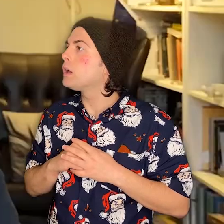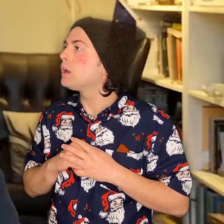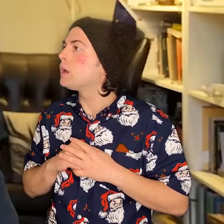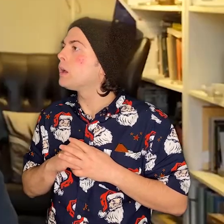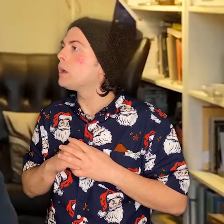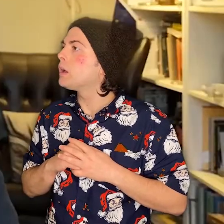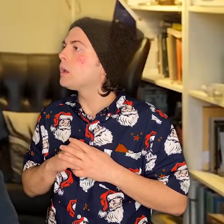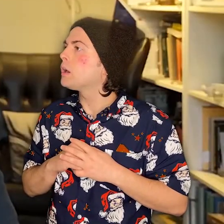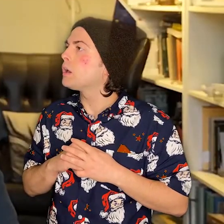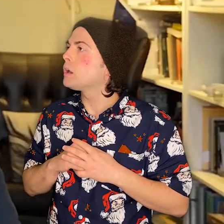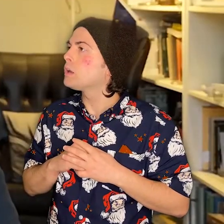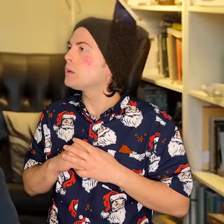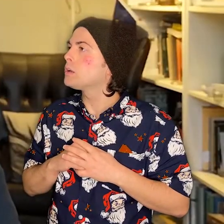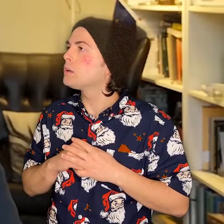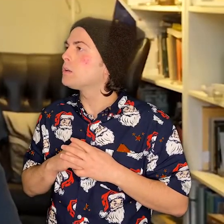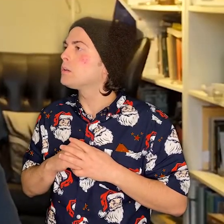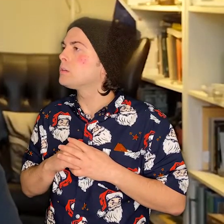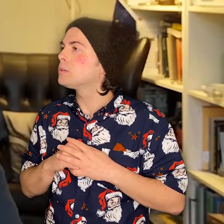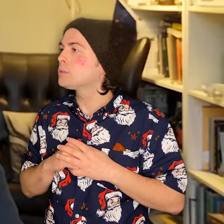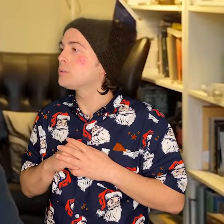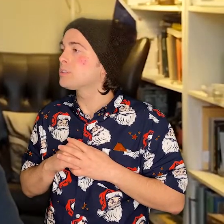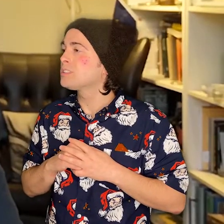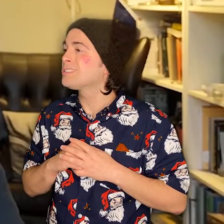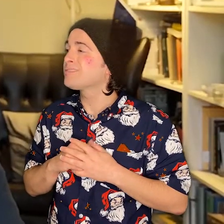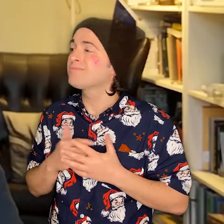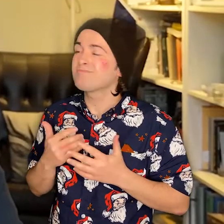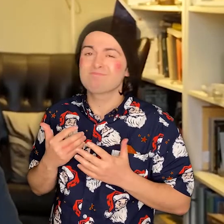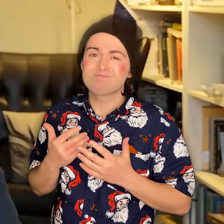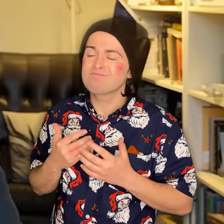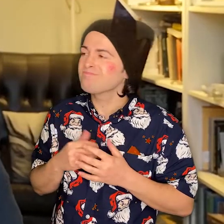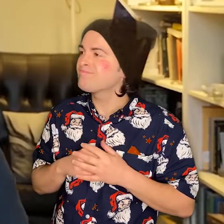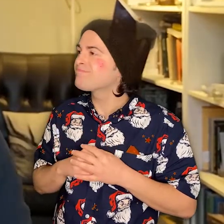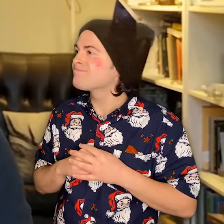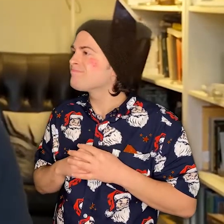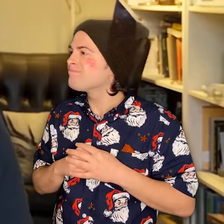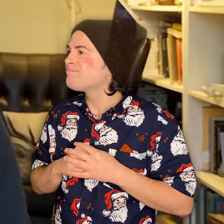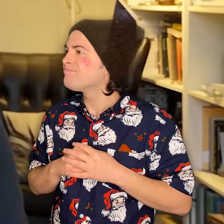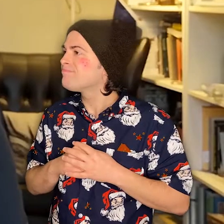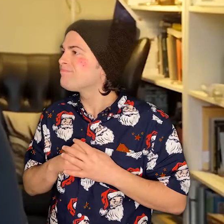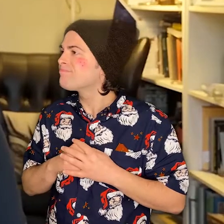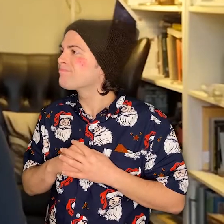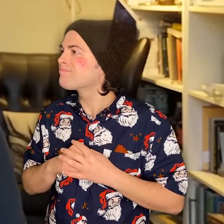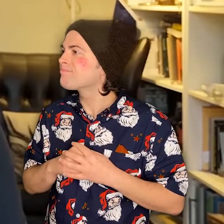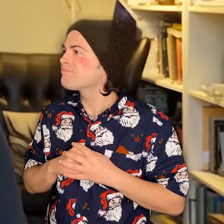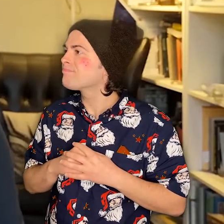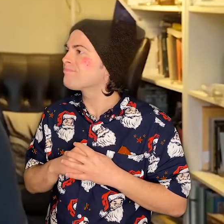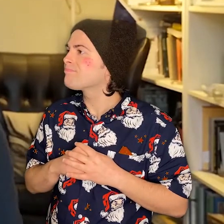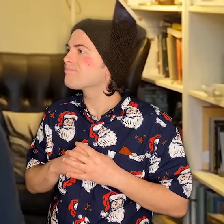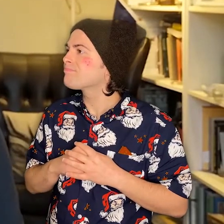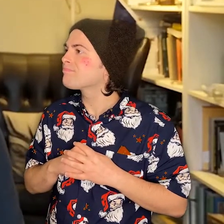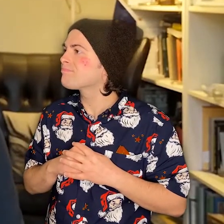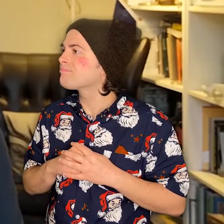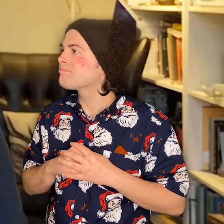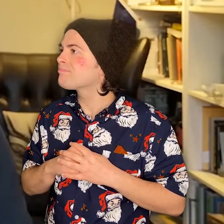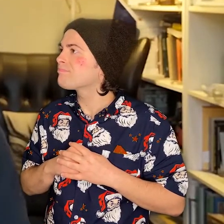Brian – Nothing, I’m just a bit stressed planning Christmas dinner. I know it’s just the three of us but it’s a load of work that I could be doing without.